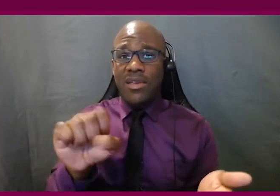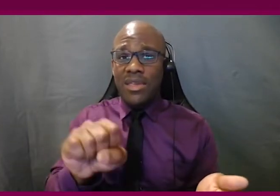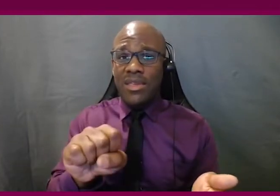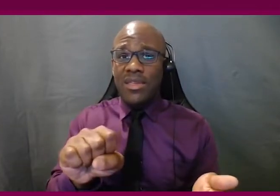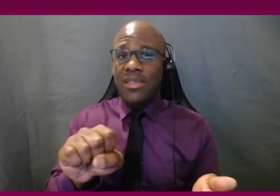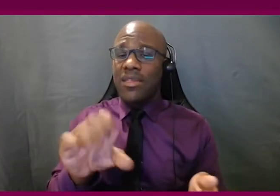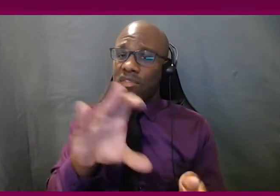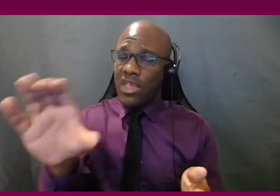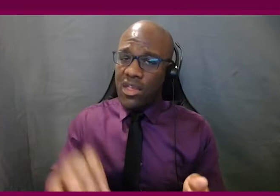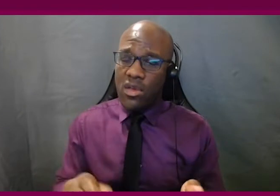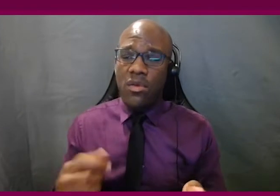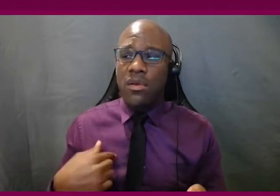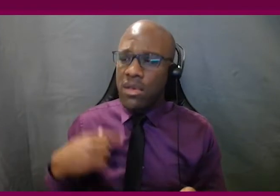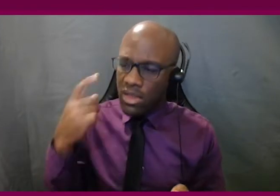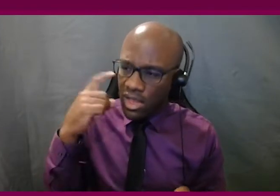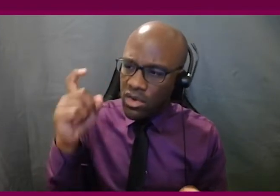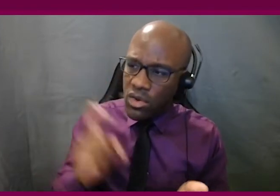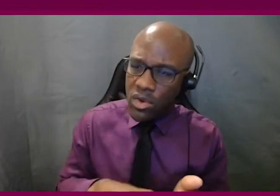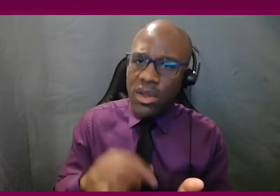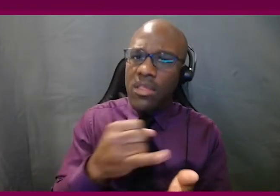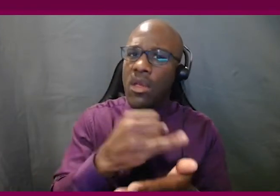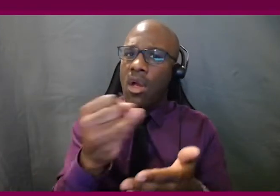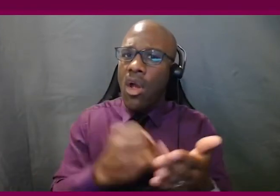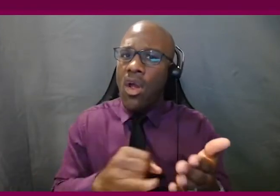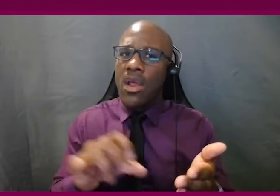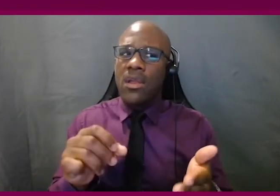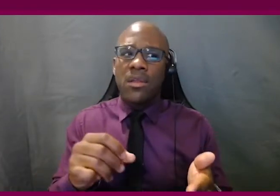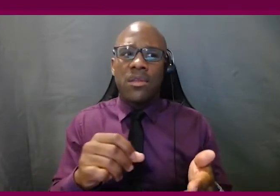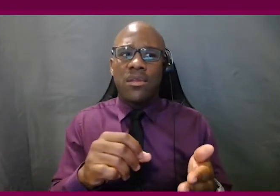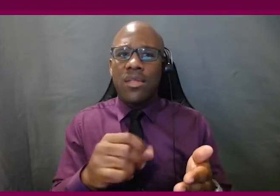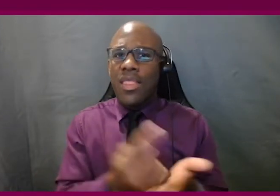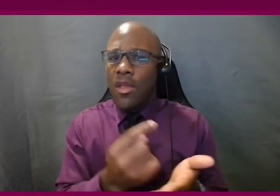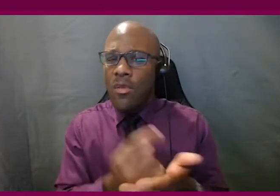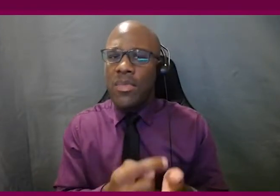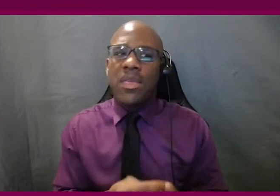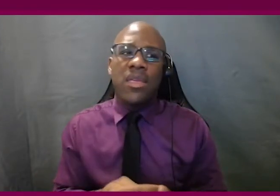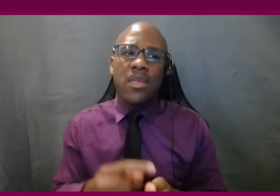And before I even went to grad school, I was like, "I want to be an art therapist that